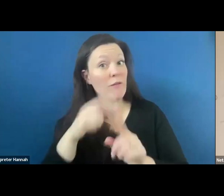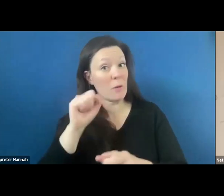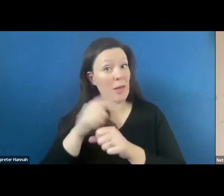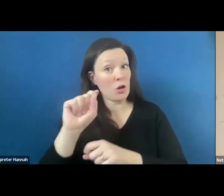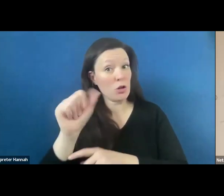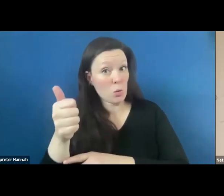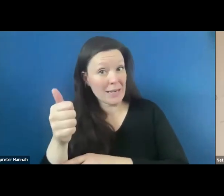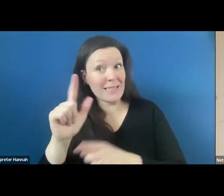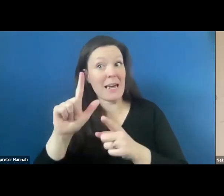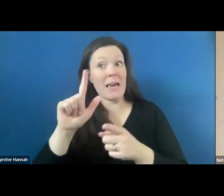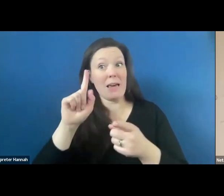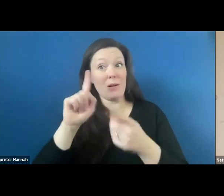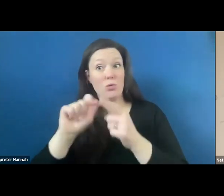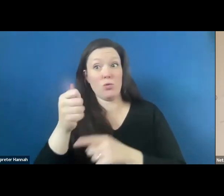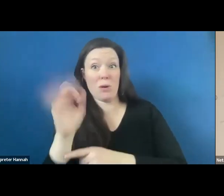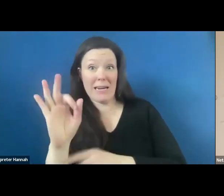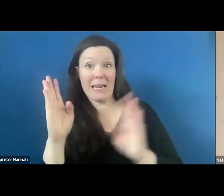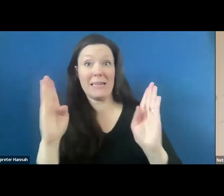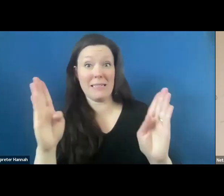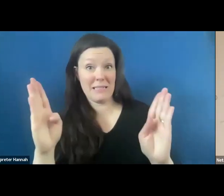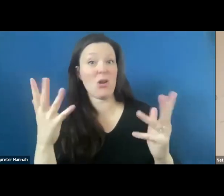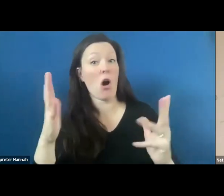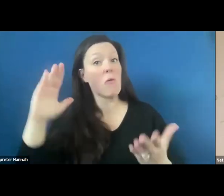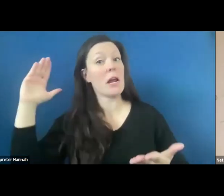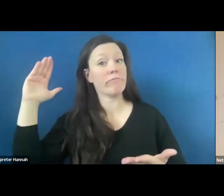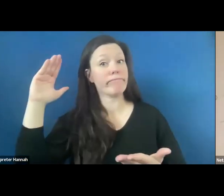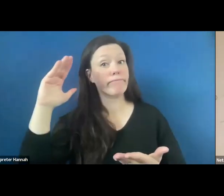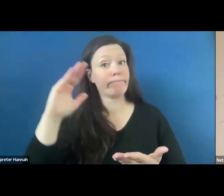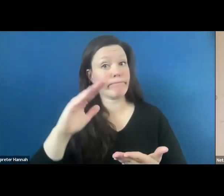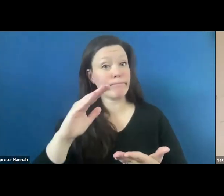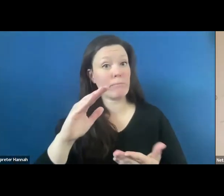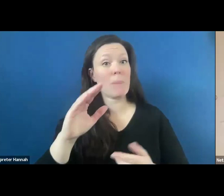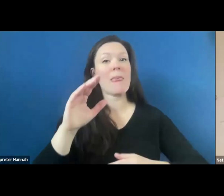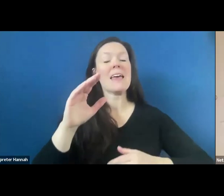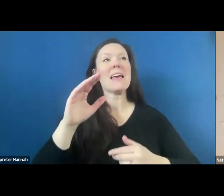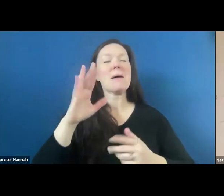So that, what I'm saying is that emission reduction goal is not ambitious.